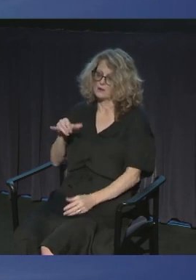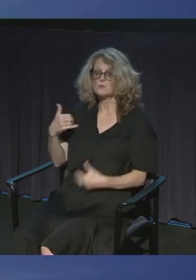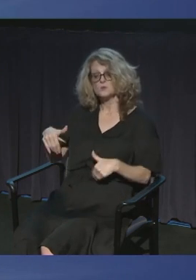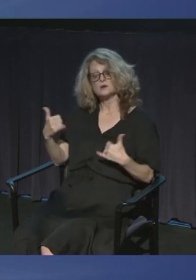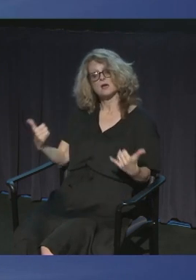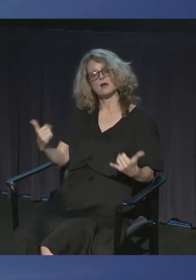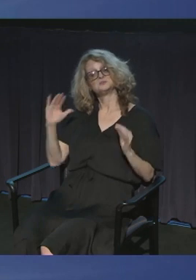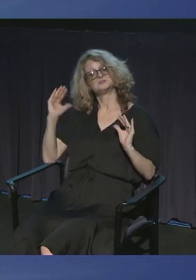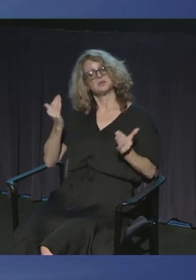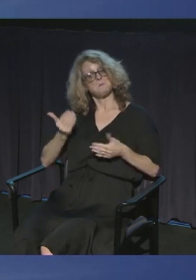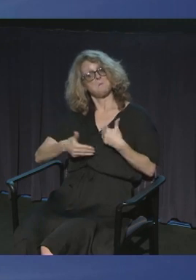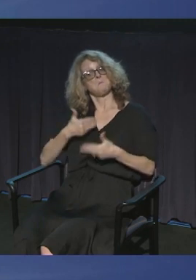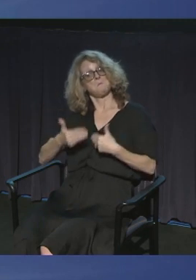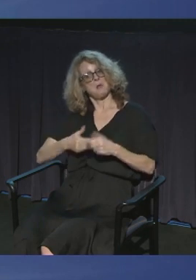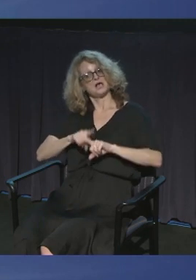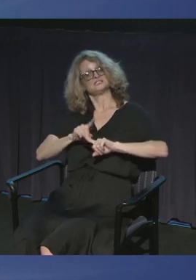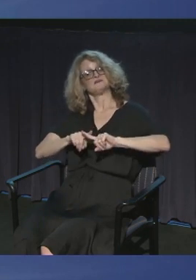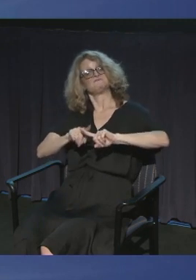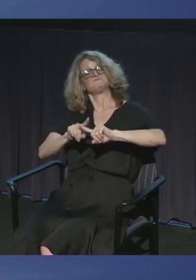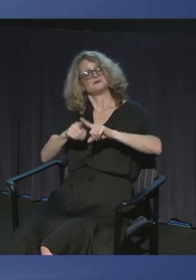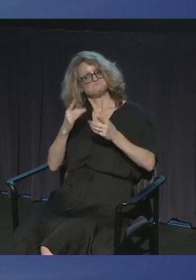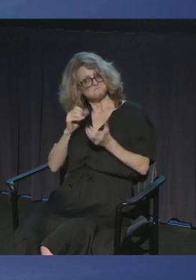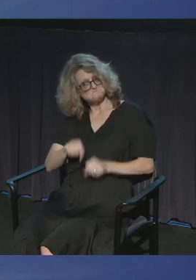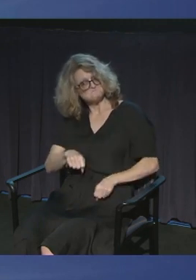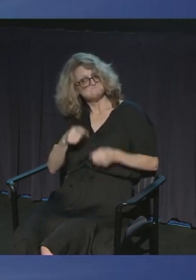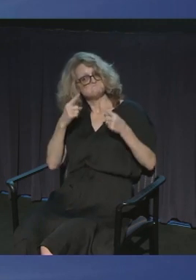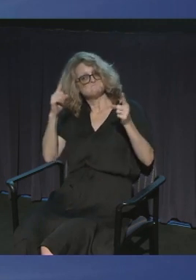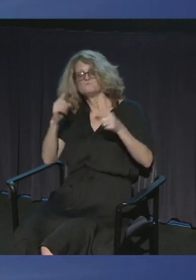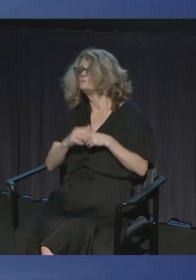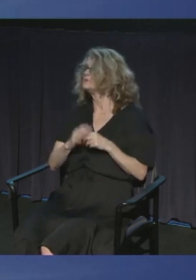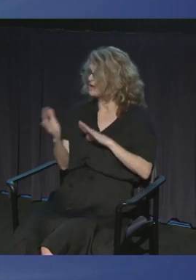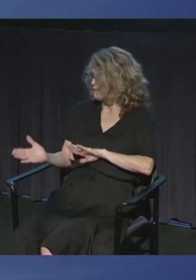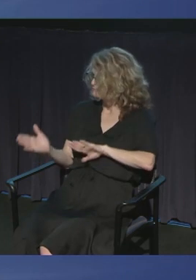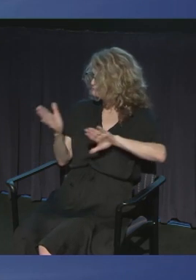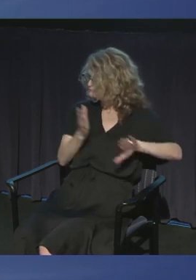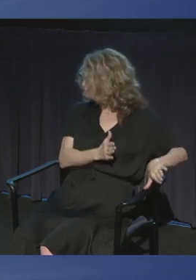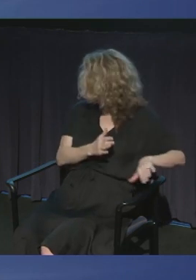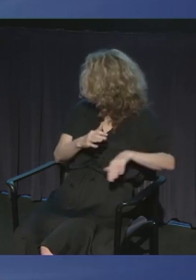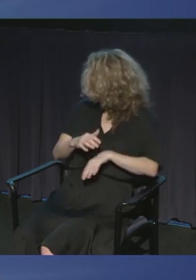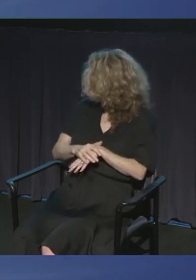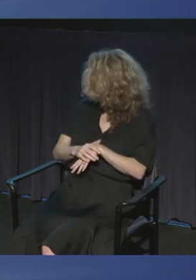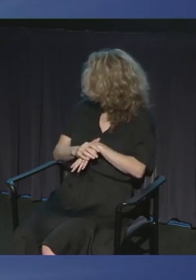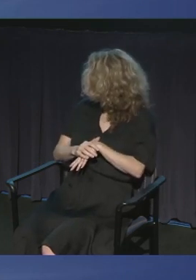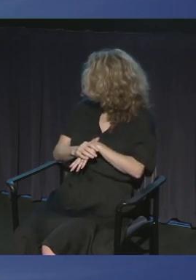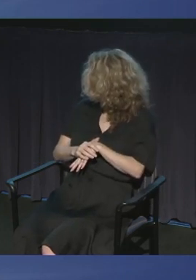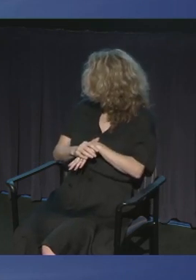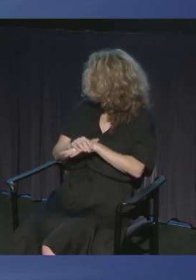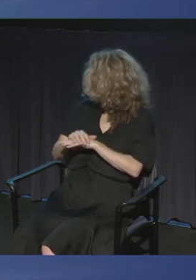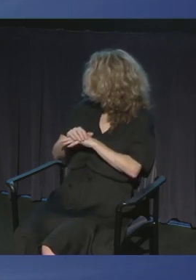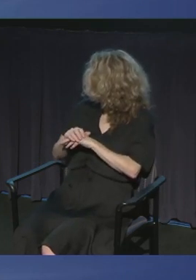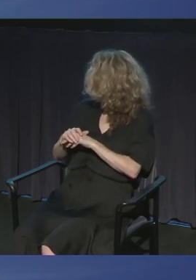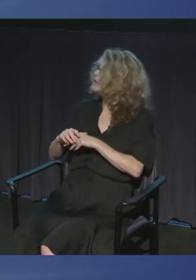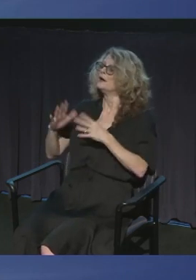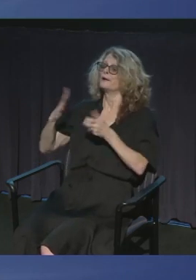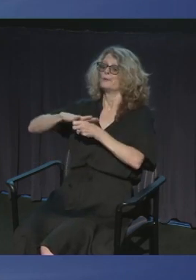SO, WHEN THE COVID CRISIS STARTED, WE LIKE EVERYBODY ELSE HAD TO CLOSE DOWN OUR LAB. ONE